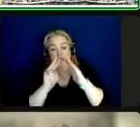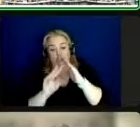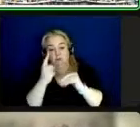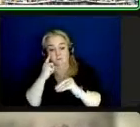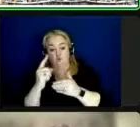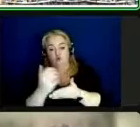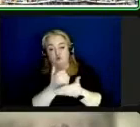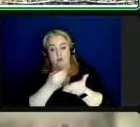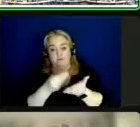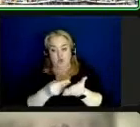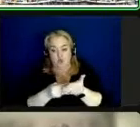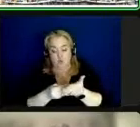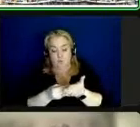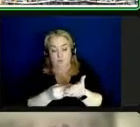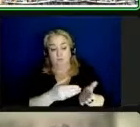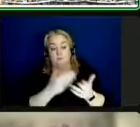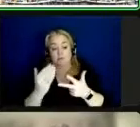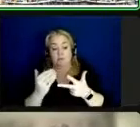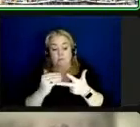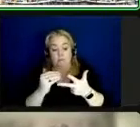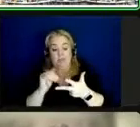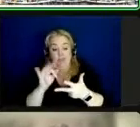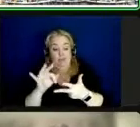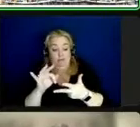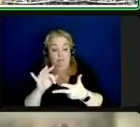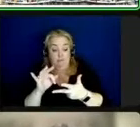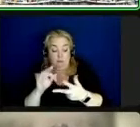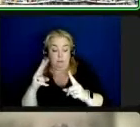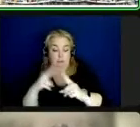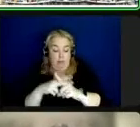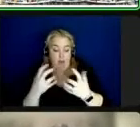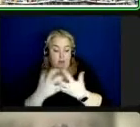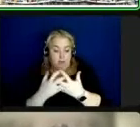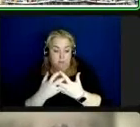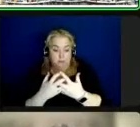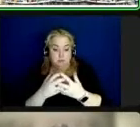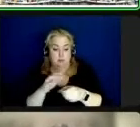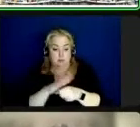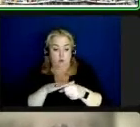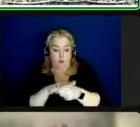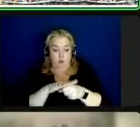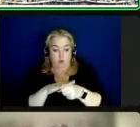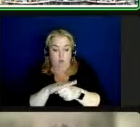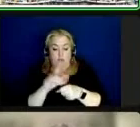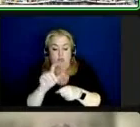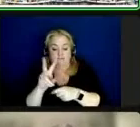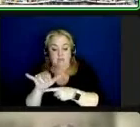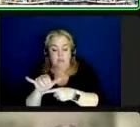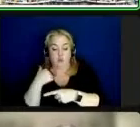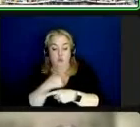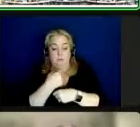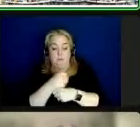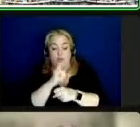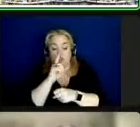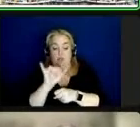ASSUMPTIONS AND WHETHER IT'S OVERALL WHETHER IT'S LIKELY TO